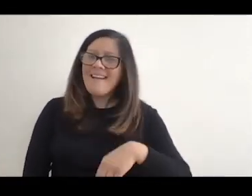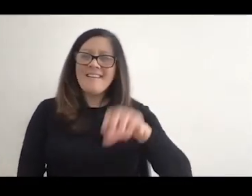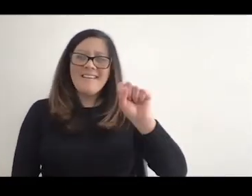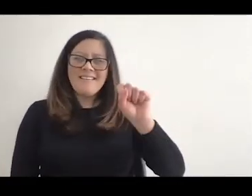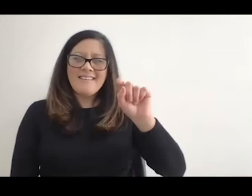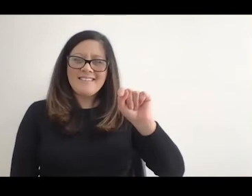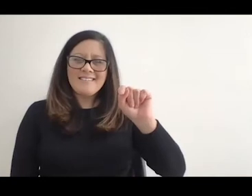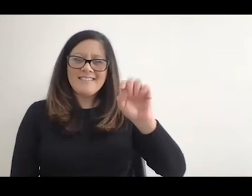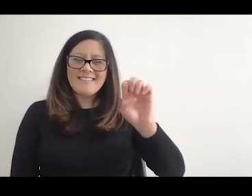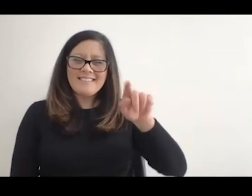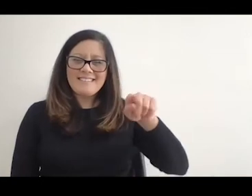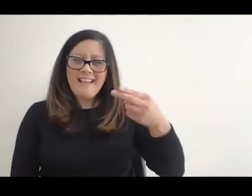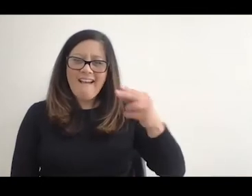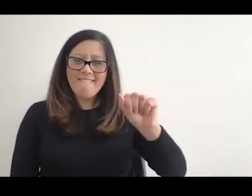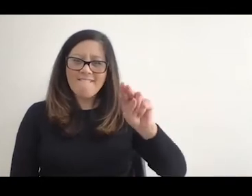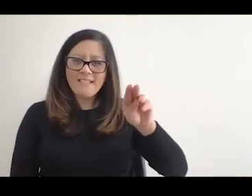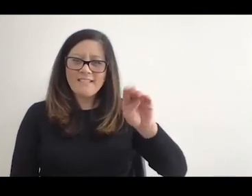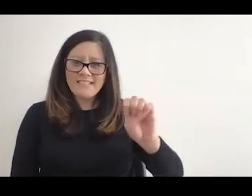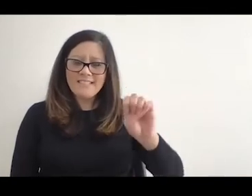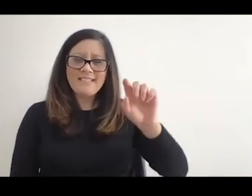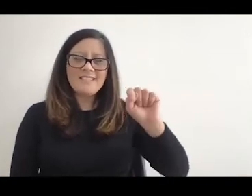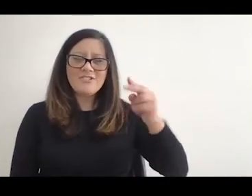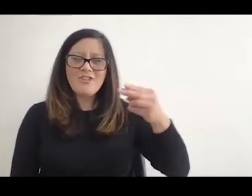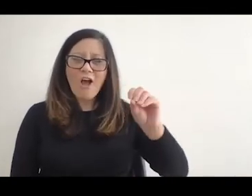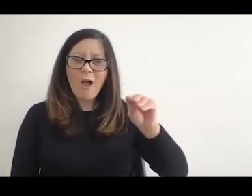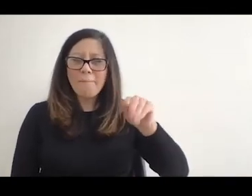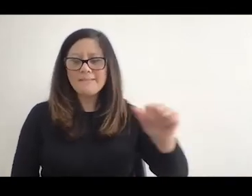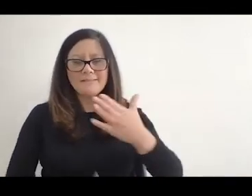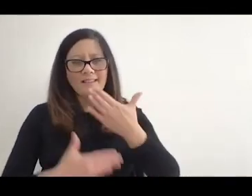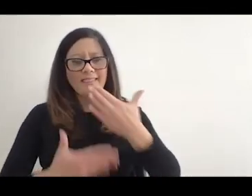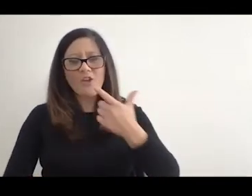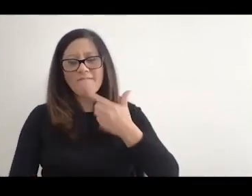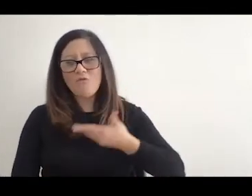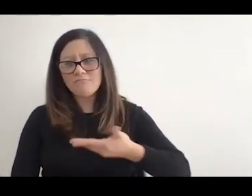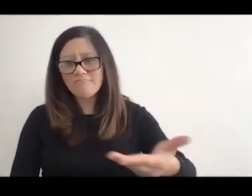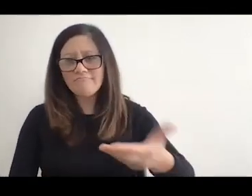you so much for inviting me to be part of the University of Rhode Island's